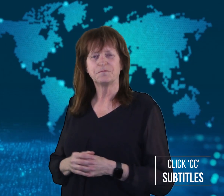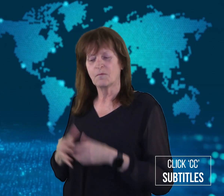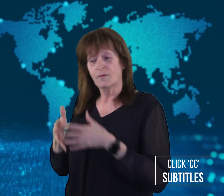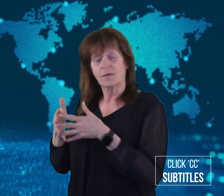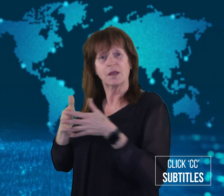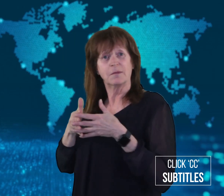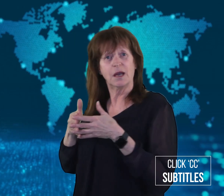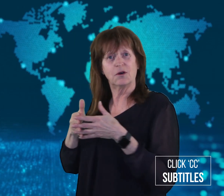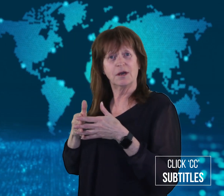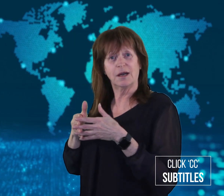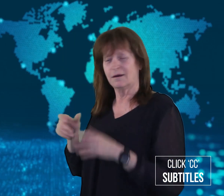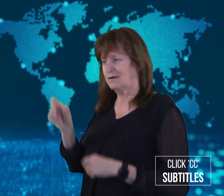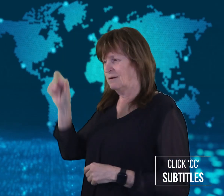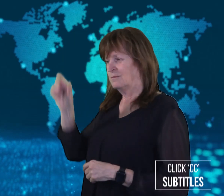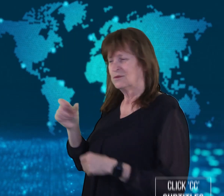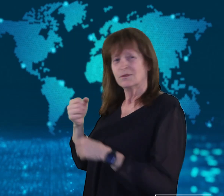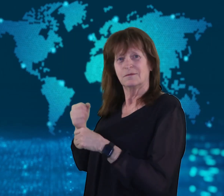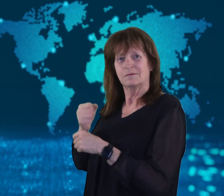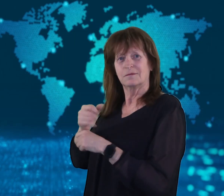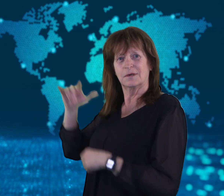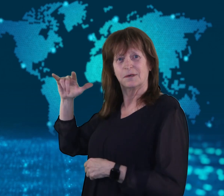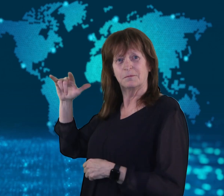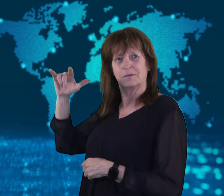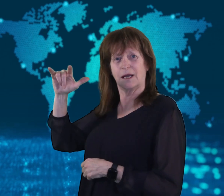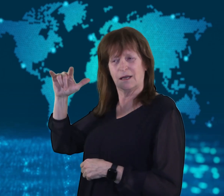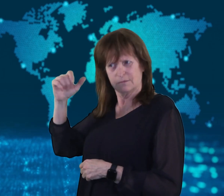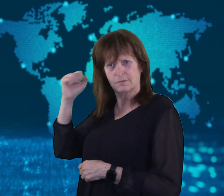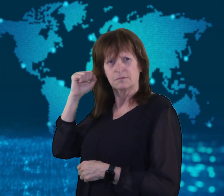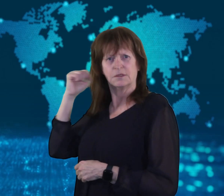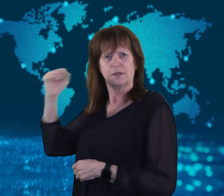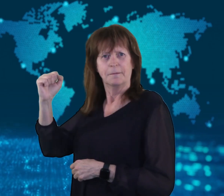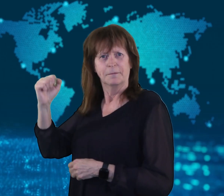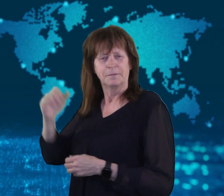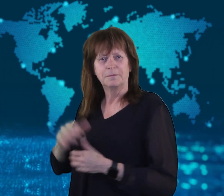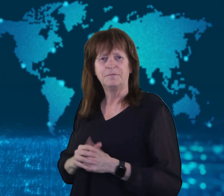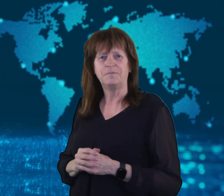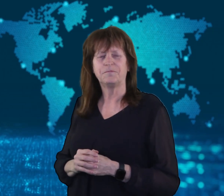Flight attendant stabbed